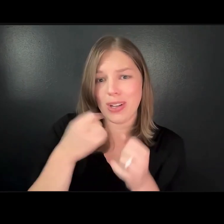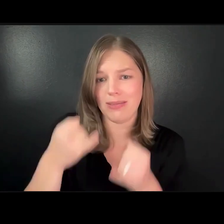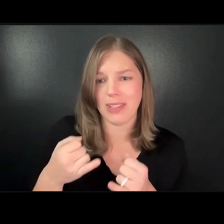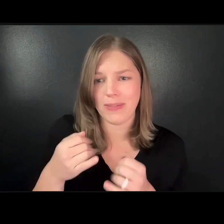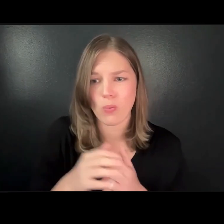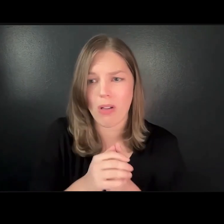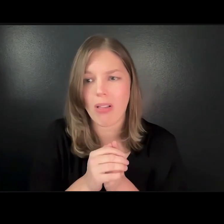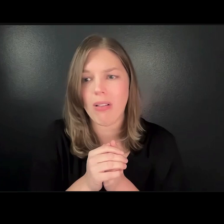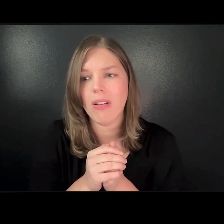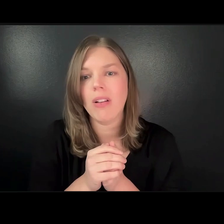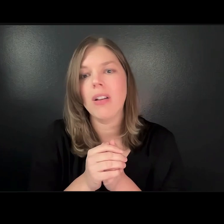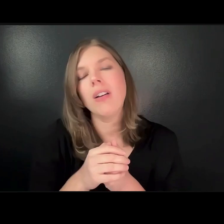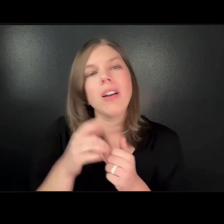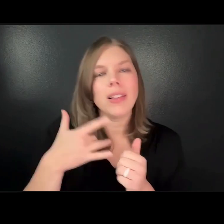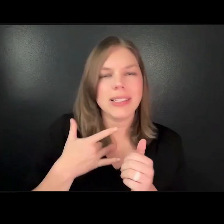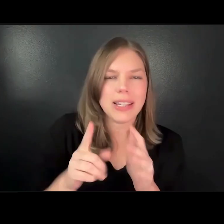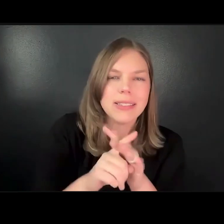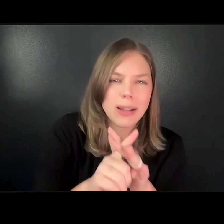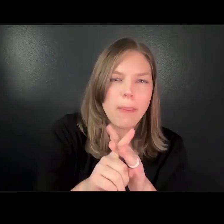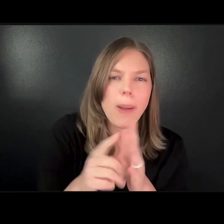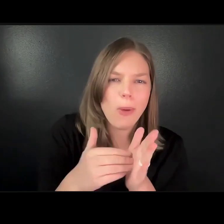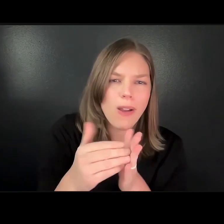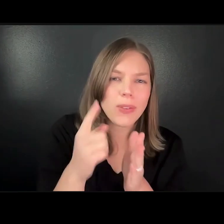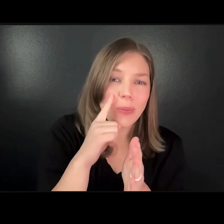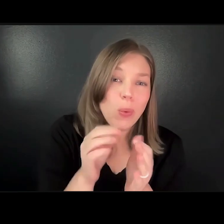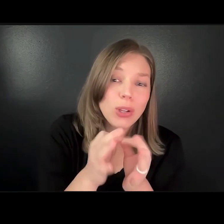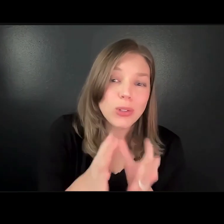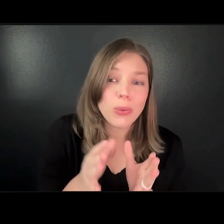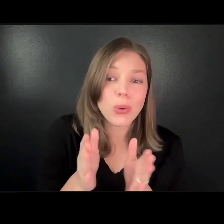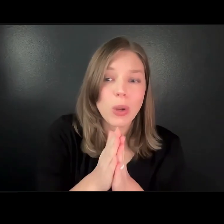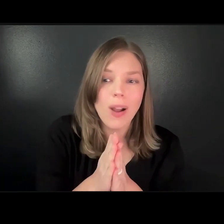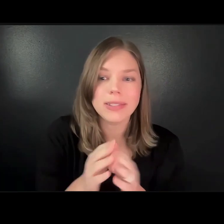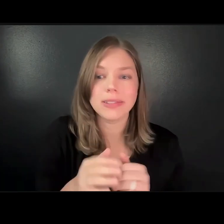does not have the extensive experience with accommodations for deaf students.